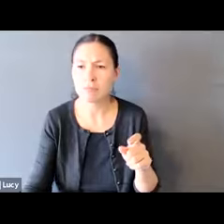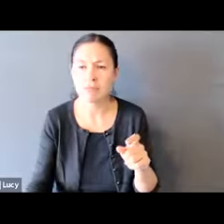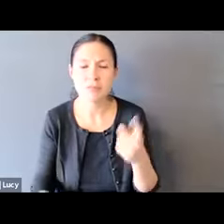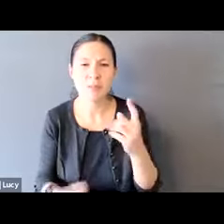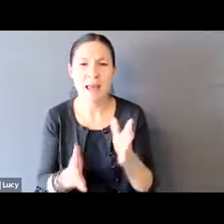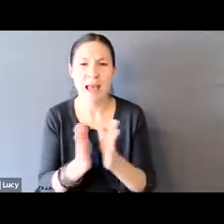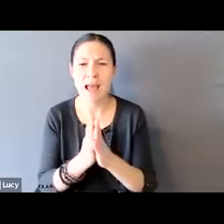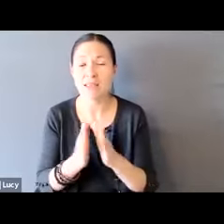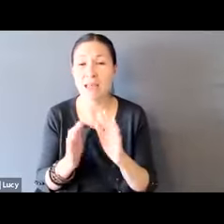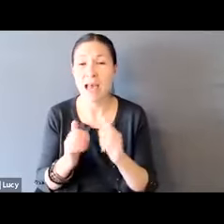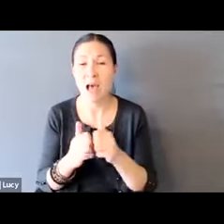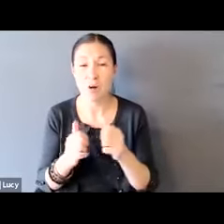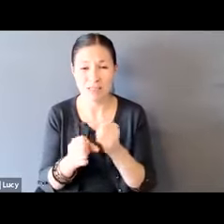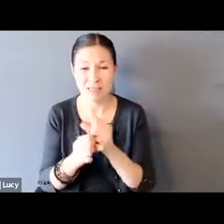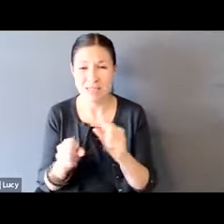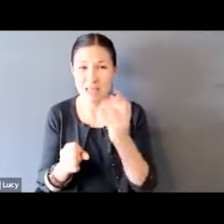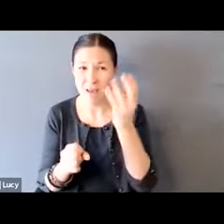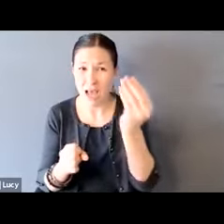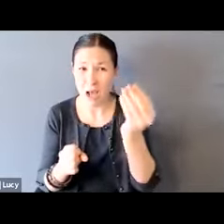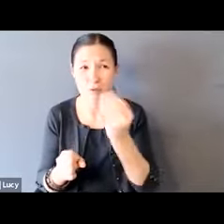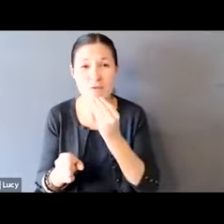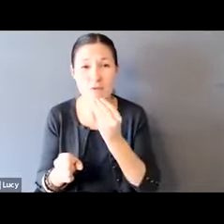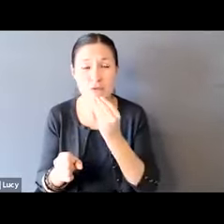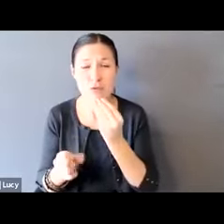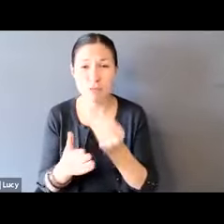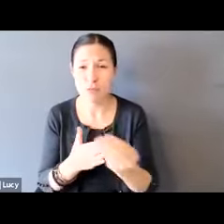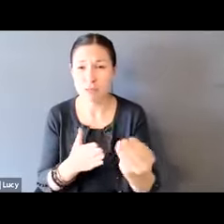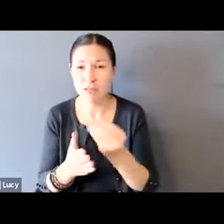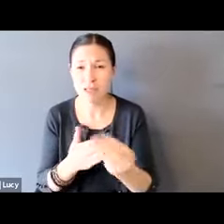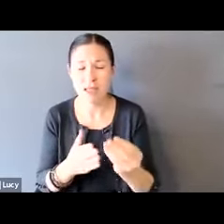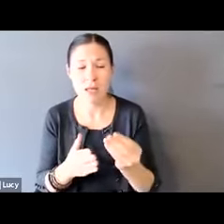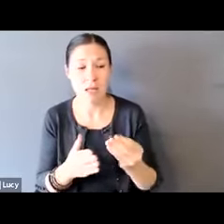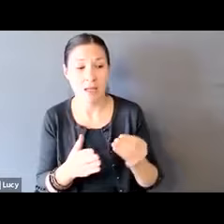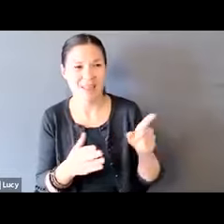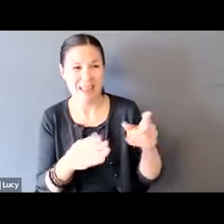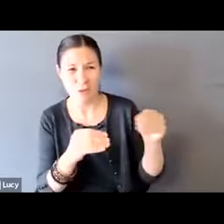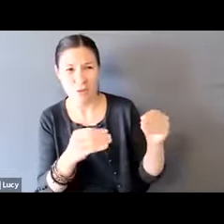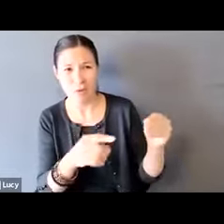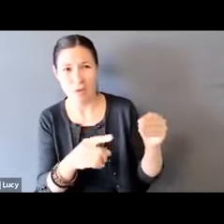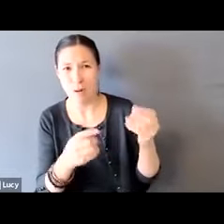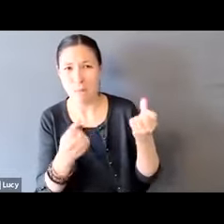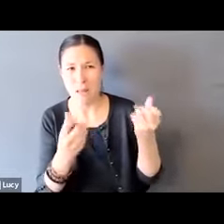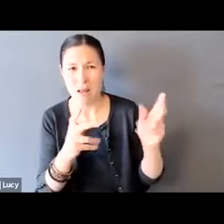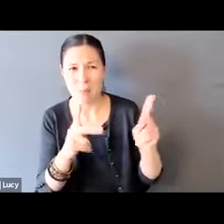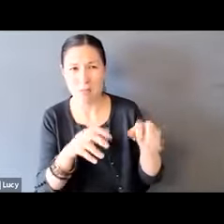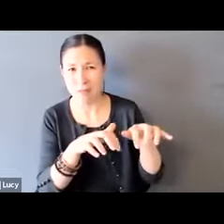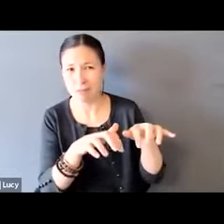There are a lot of people at my marketplace and it is sometimes difficult to stay 6 feet away.